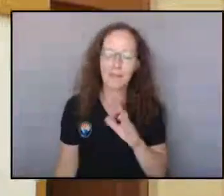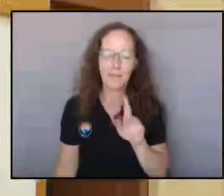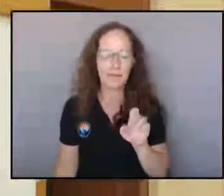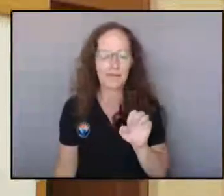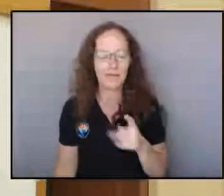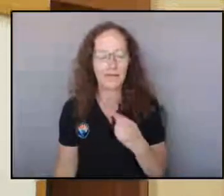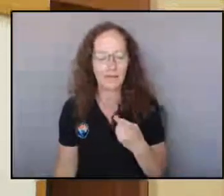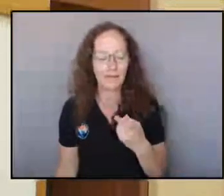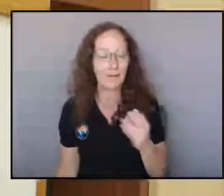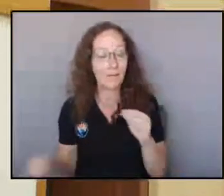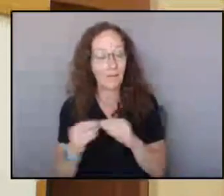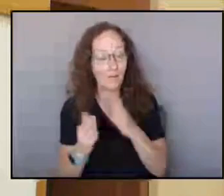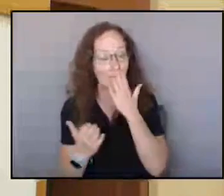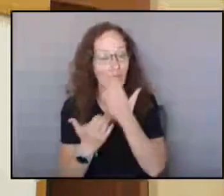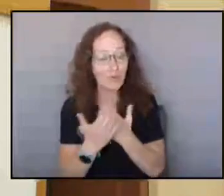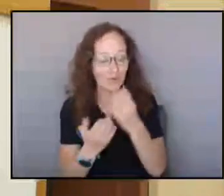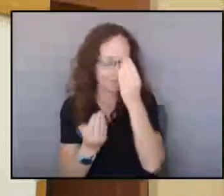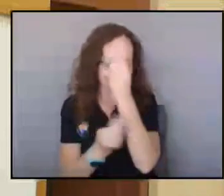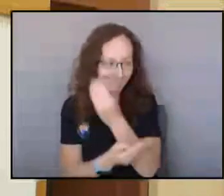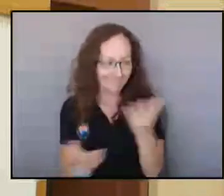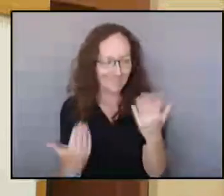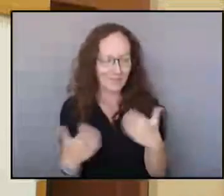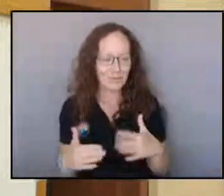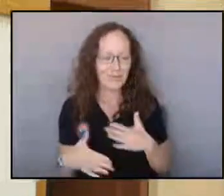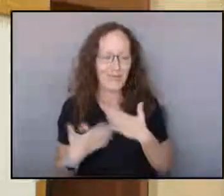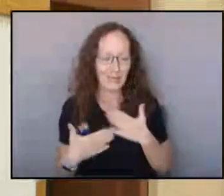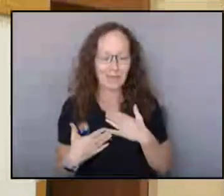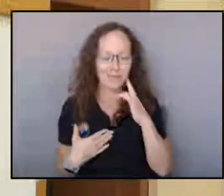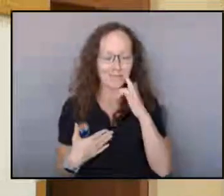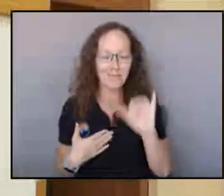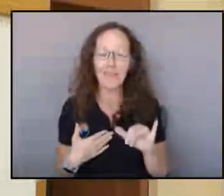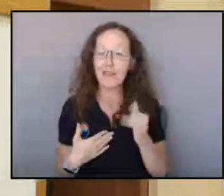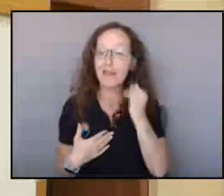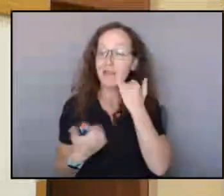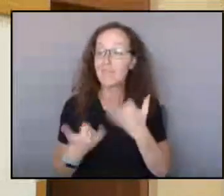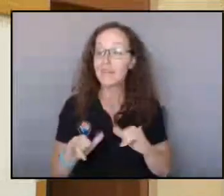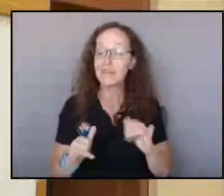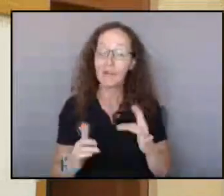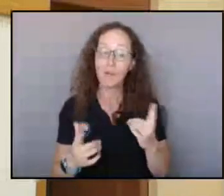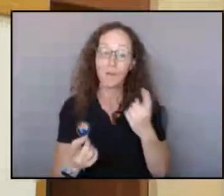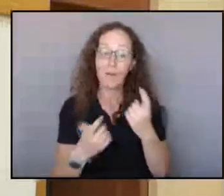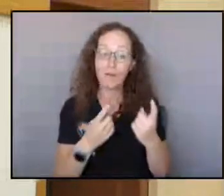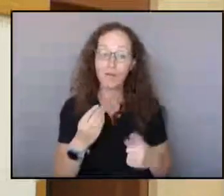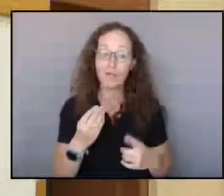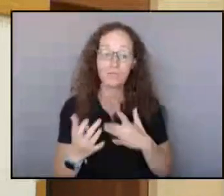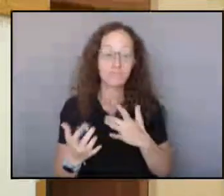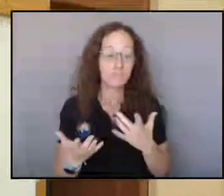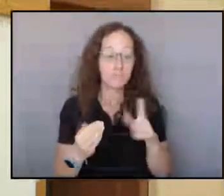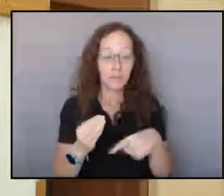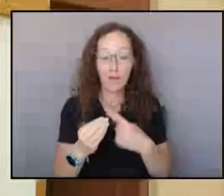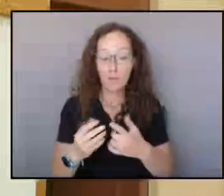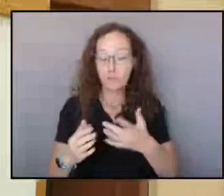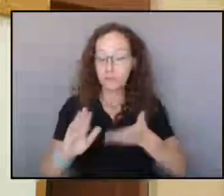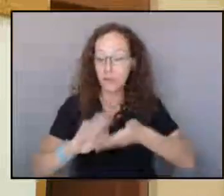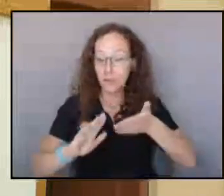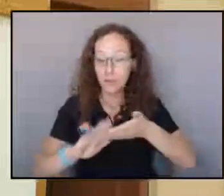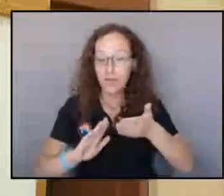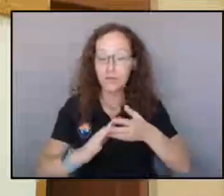AND FOR THOSE WHO STILL HAVE QUESTIONS CONCERNING OPERATIONS, IF YOU WANT TO DROP THEM IN THE CHAT, WE HAVE A FANTASTIC CREW OF PUBLIC INFORMATION OFFICERS IN